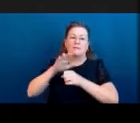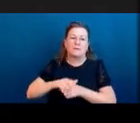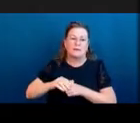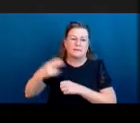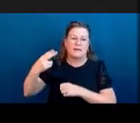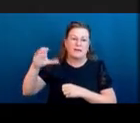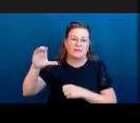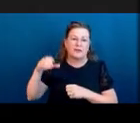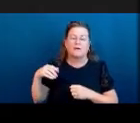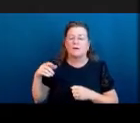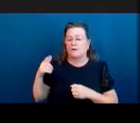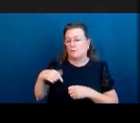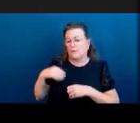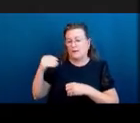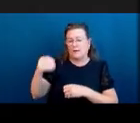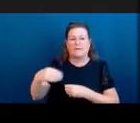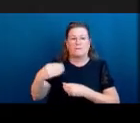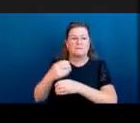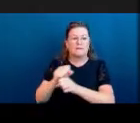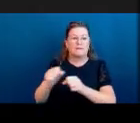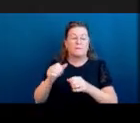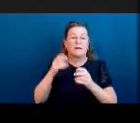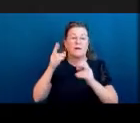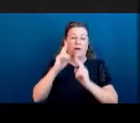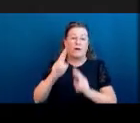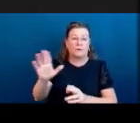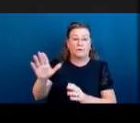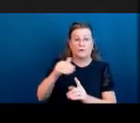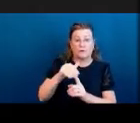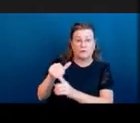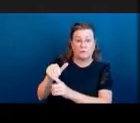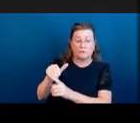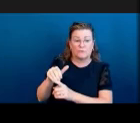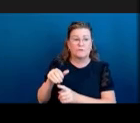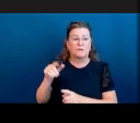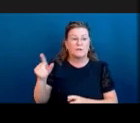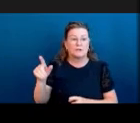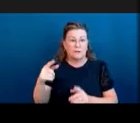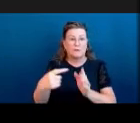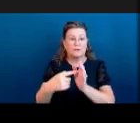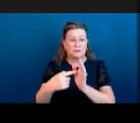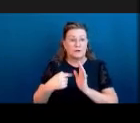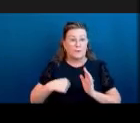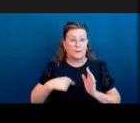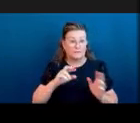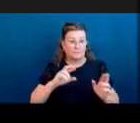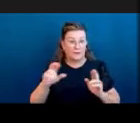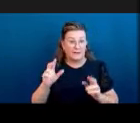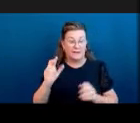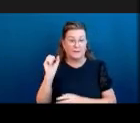that she felt safe, and we. Honored all of her cues, and she would show us when she was ready, within the context of